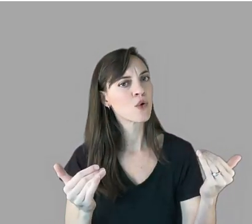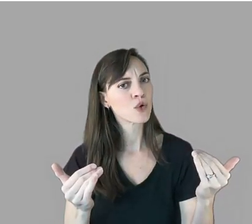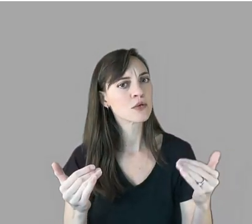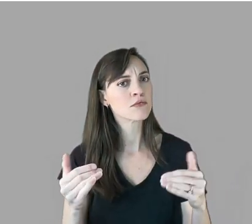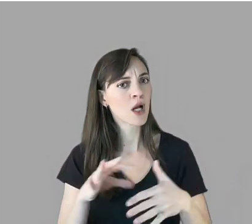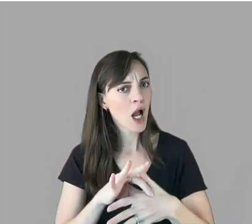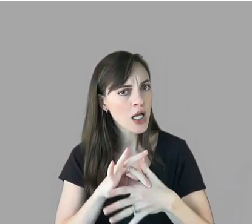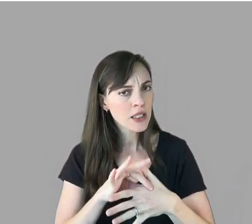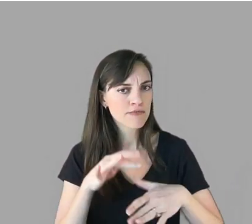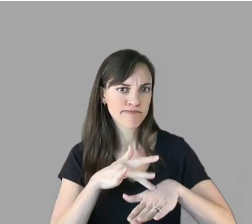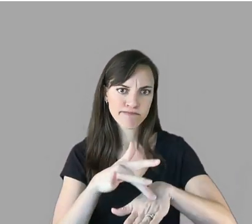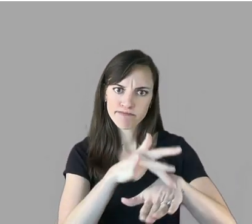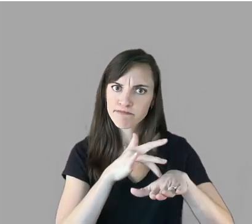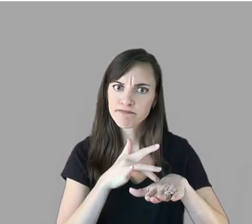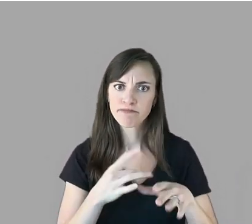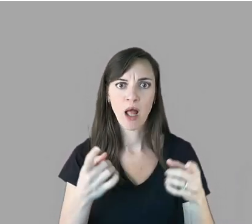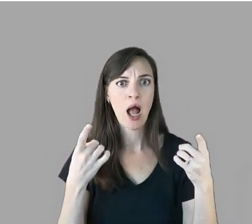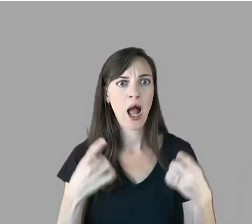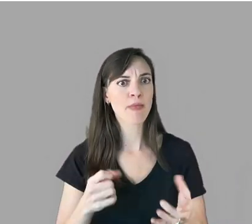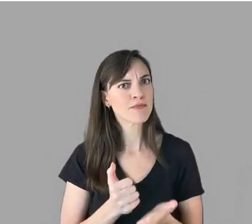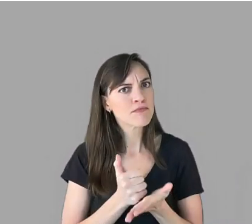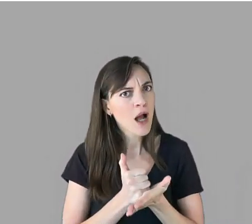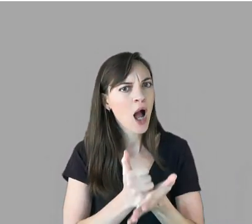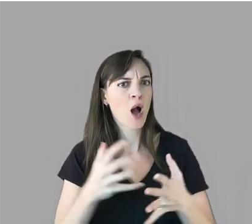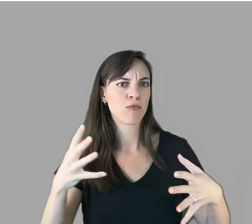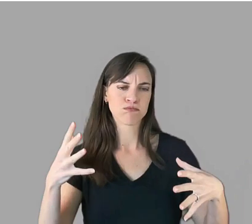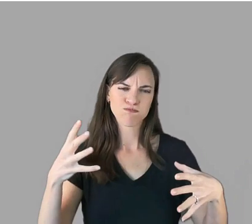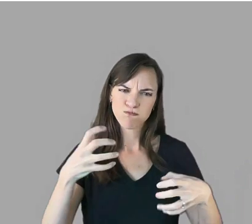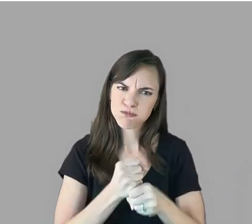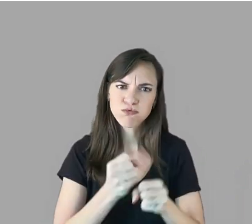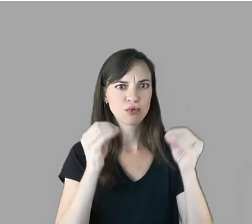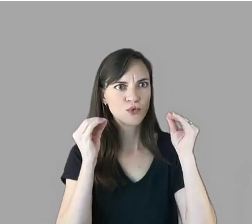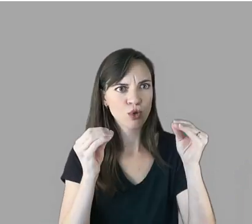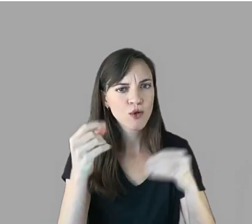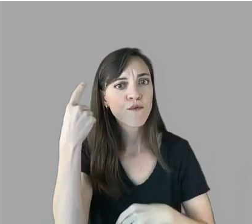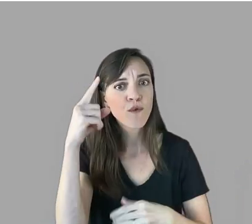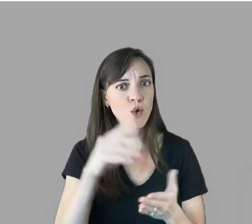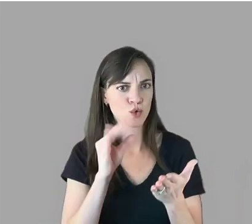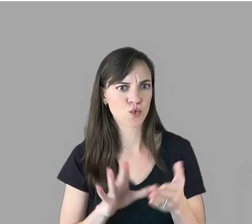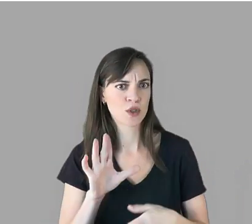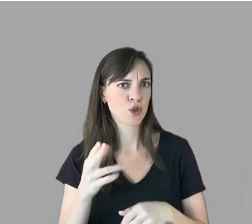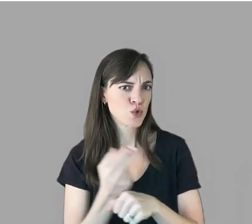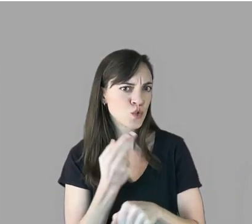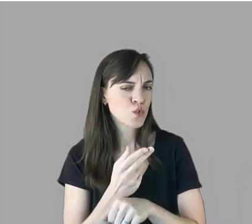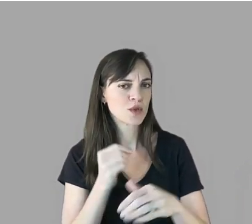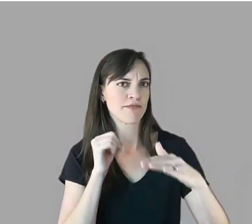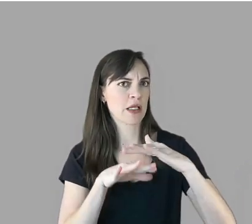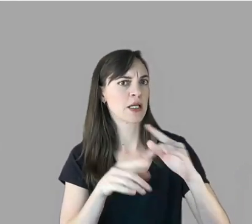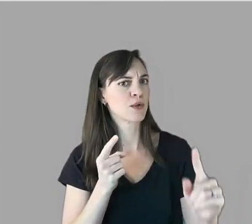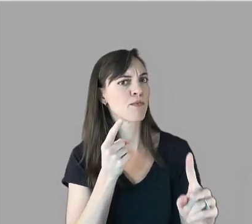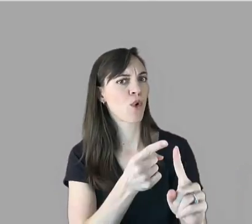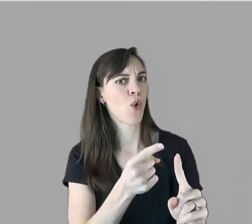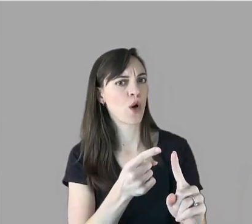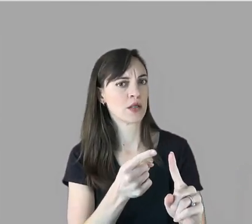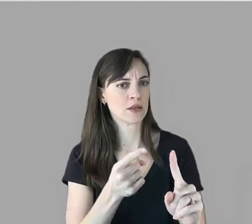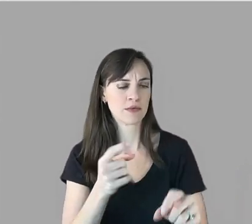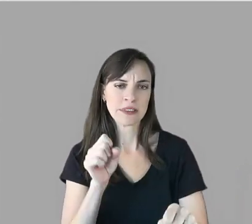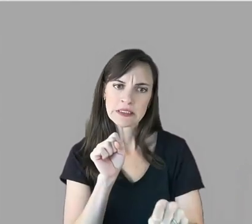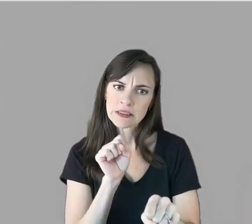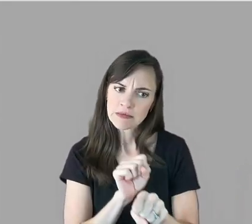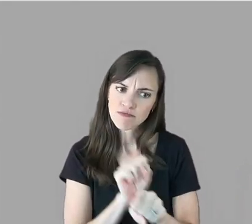They can be used to intensify instruction for students on Access Points to complete tasks.